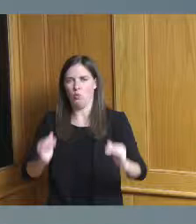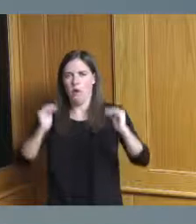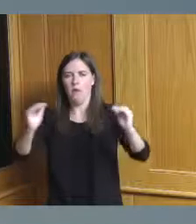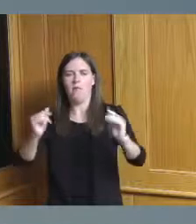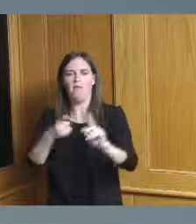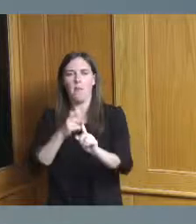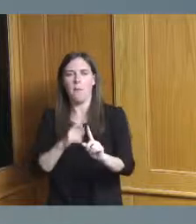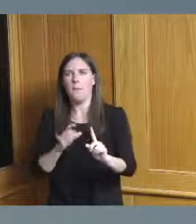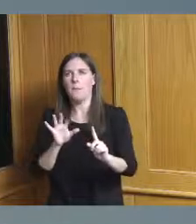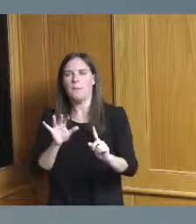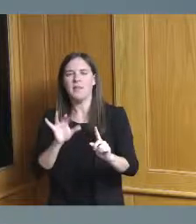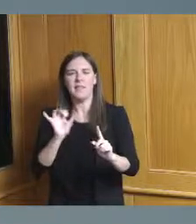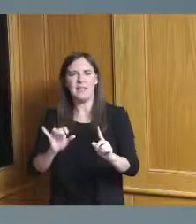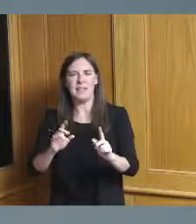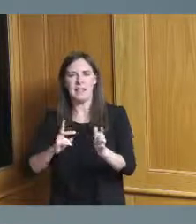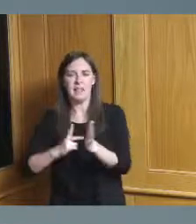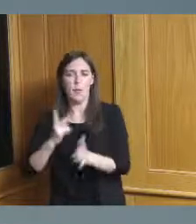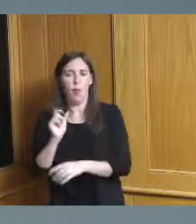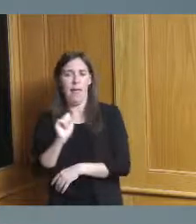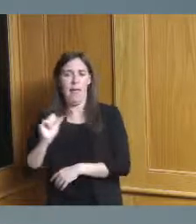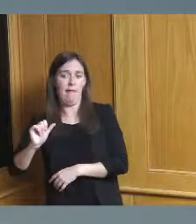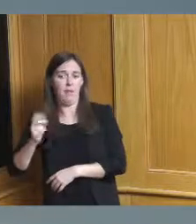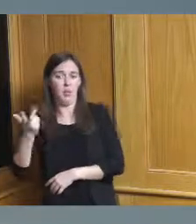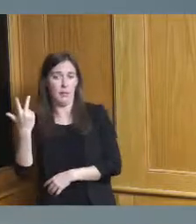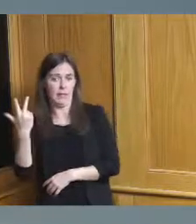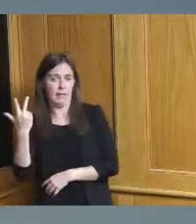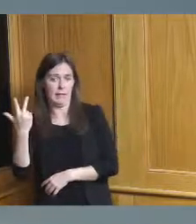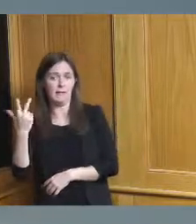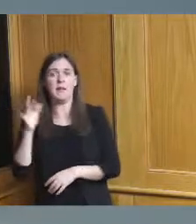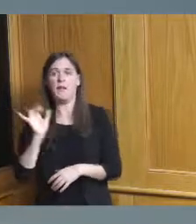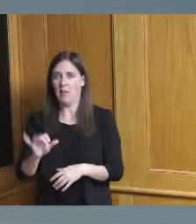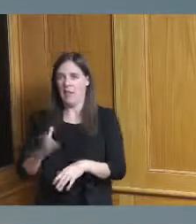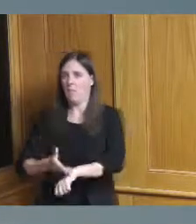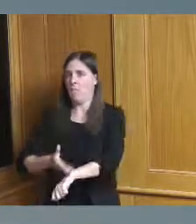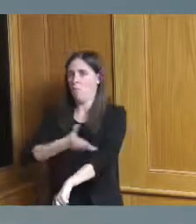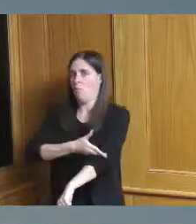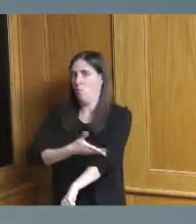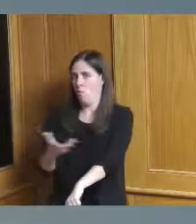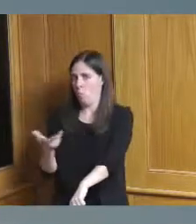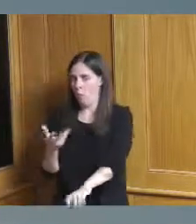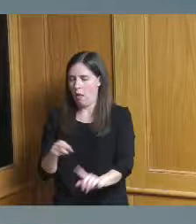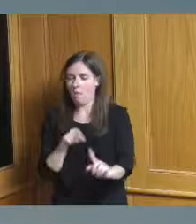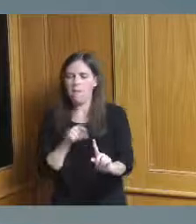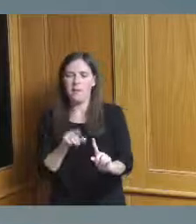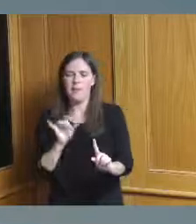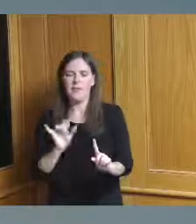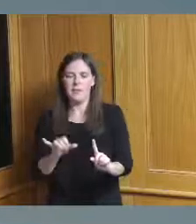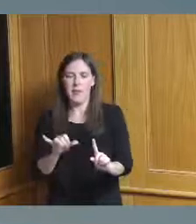to a AA3 which obviously improves the the interest rate environment for us